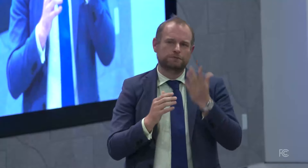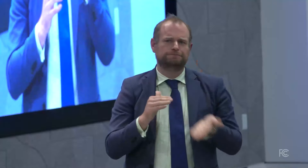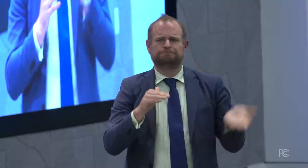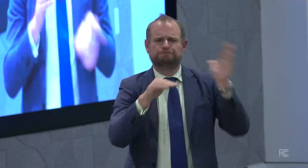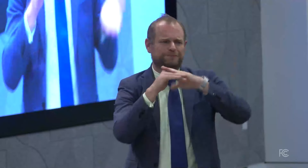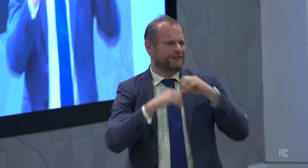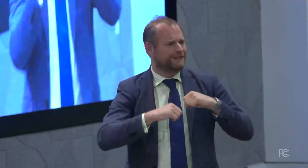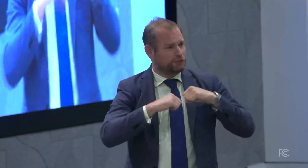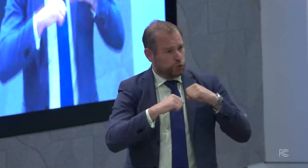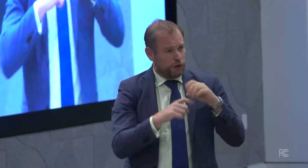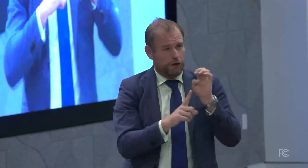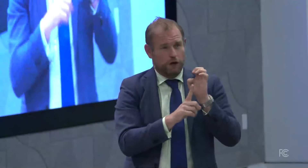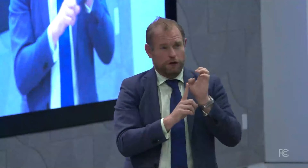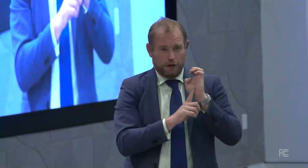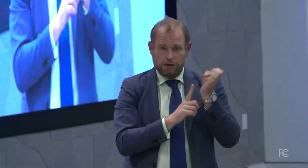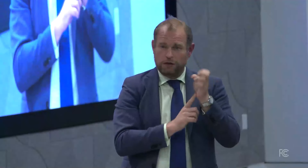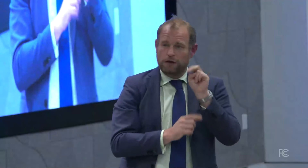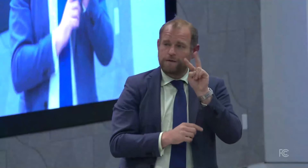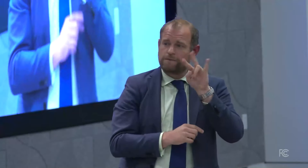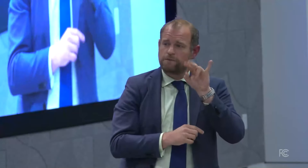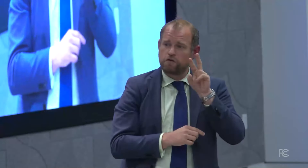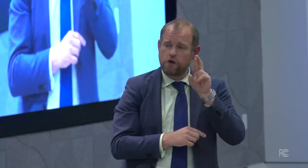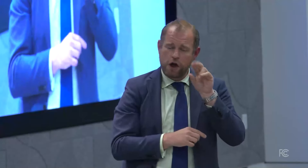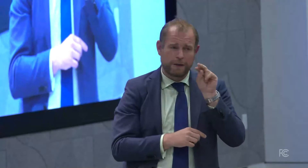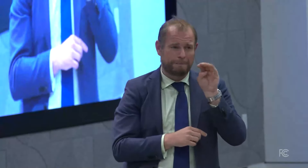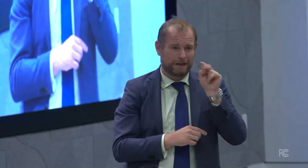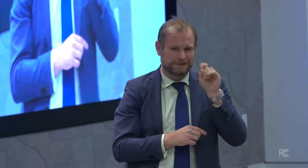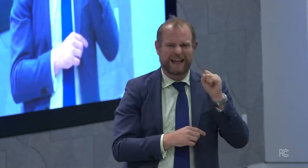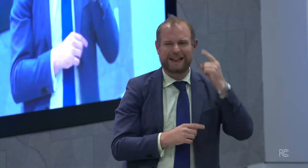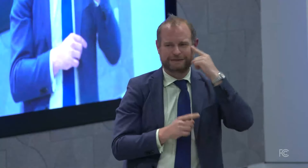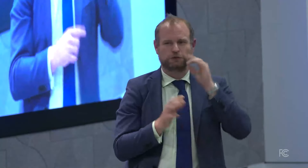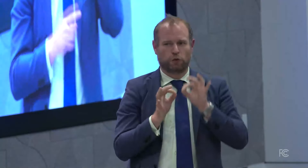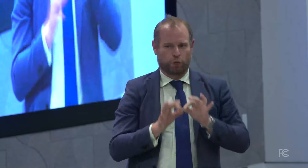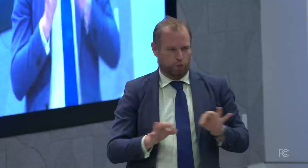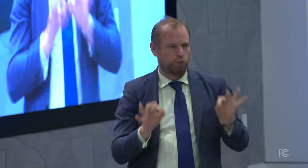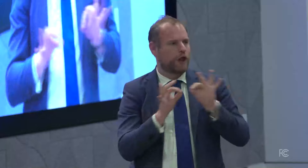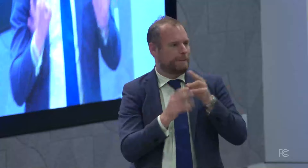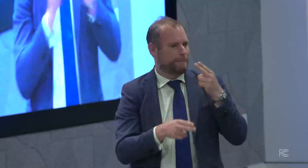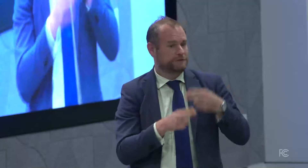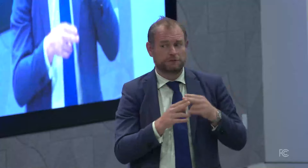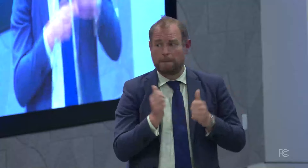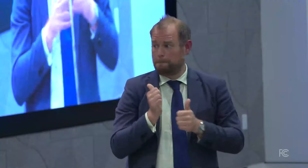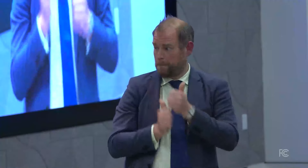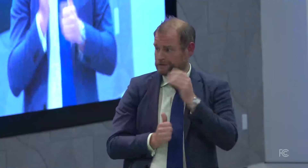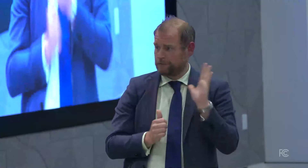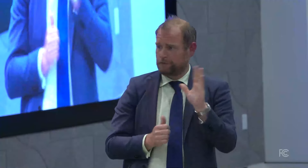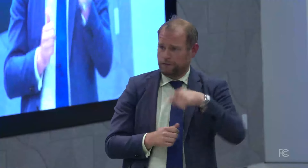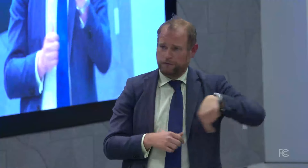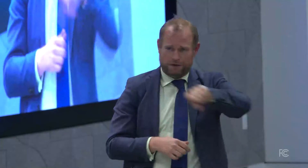MULTIMEDIA CALLS. AND HOW THE FEDERAL GOVERNMENT IS MORE RECEPTIVE TO VIDEO CALLS AND TECHNOLOGY.